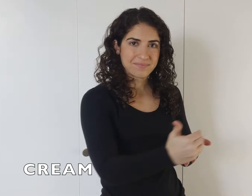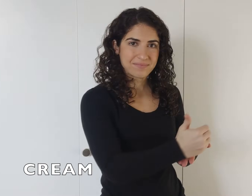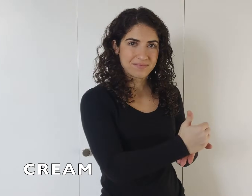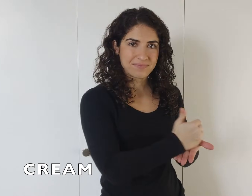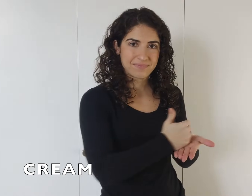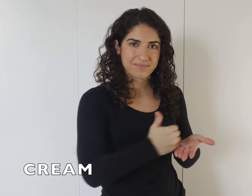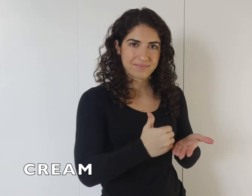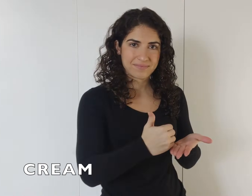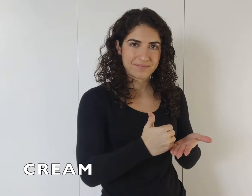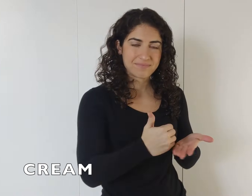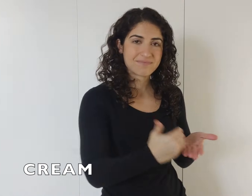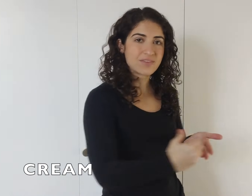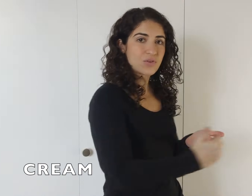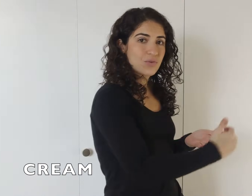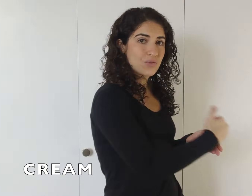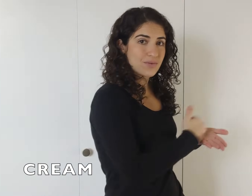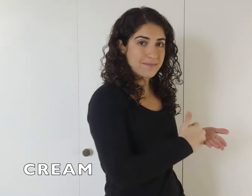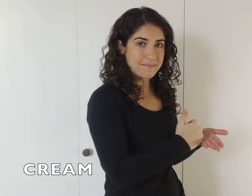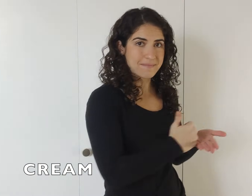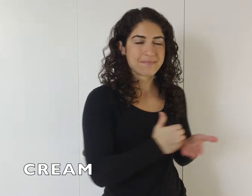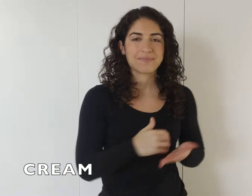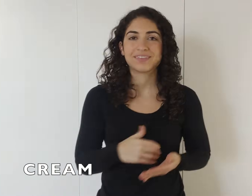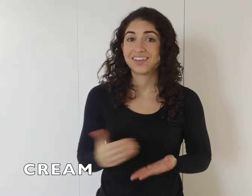CREAM